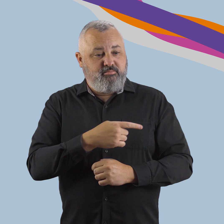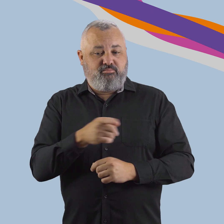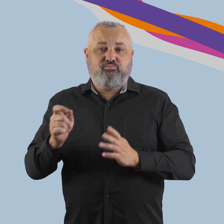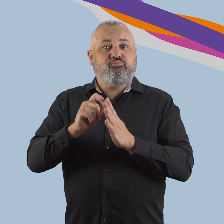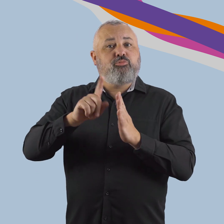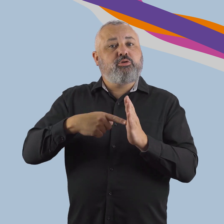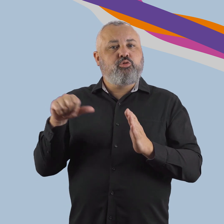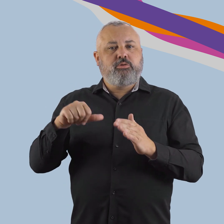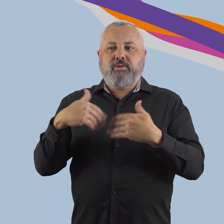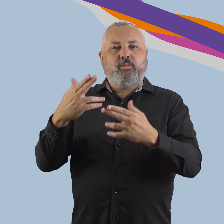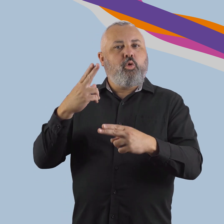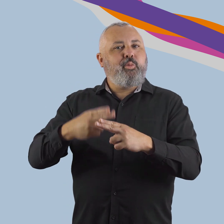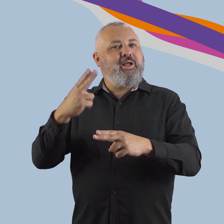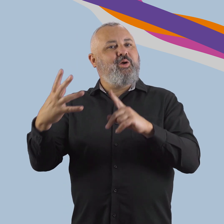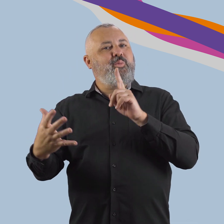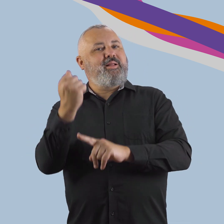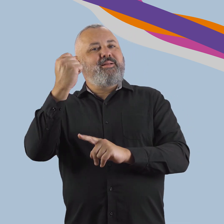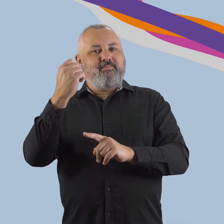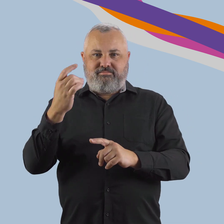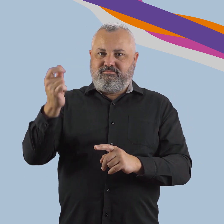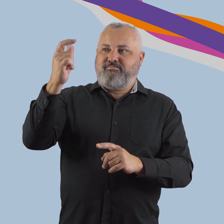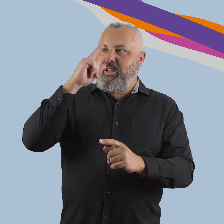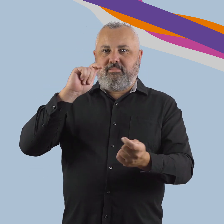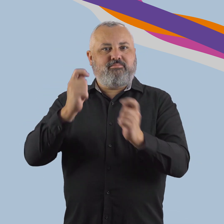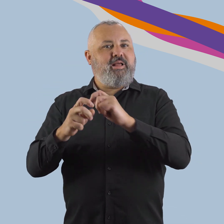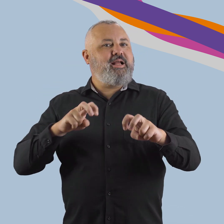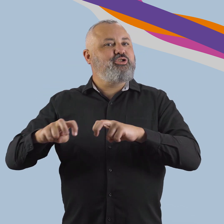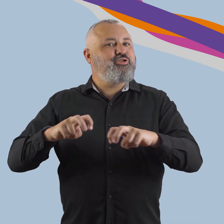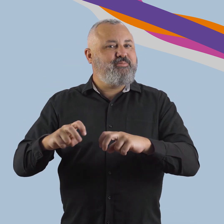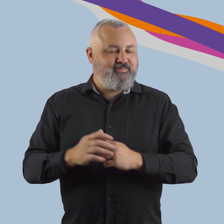These projects should deliver quick wins that can immediately inform action.